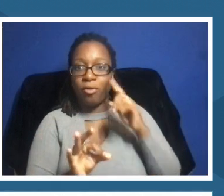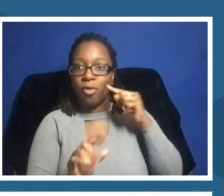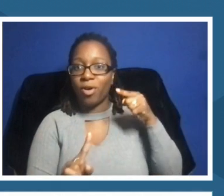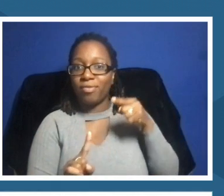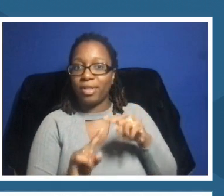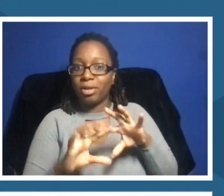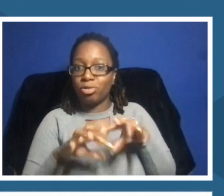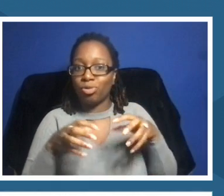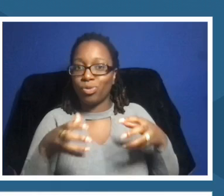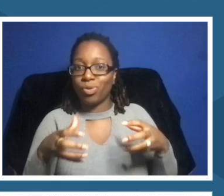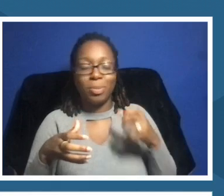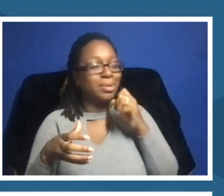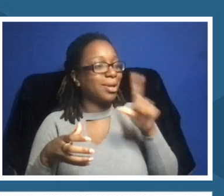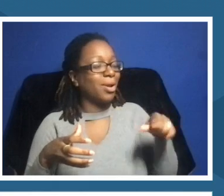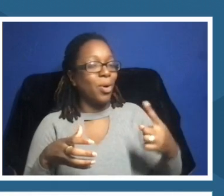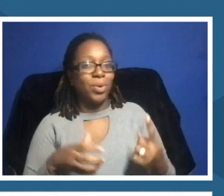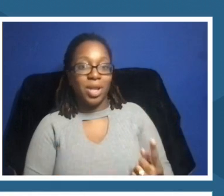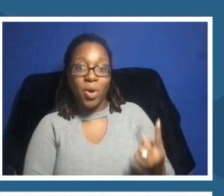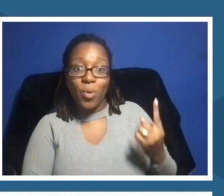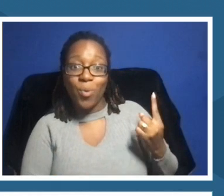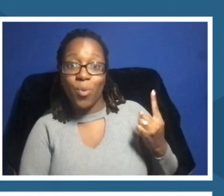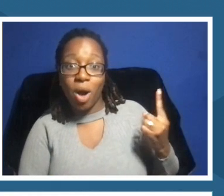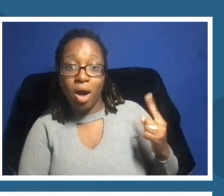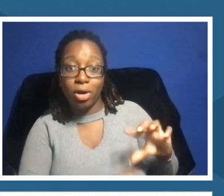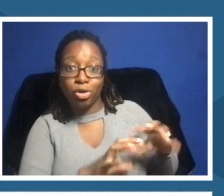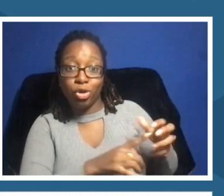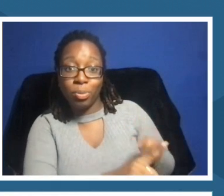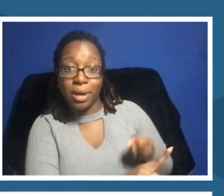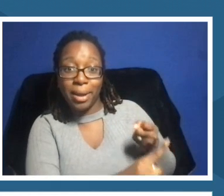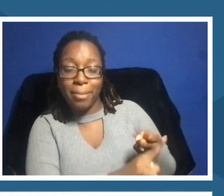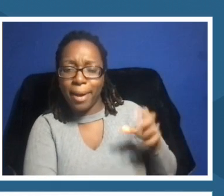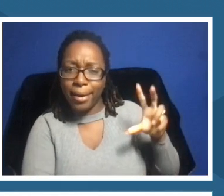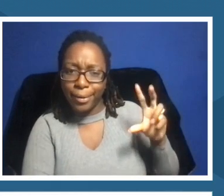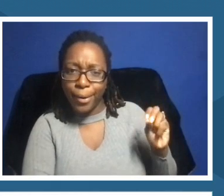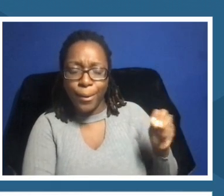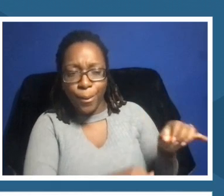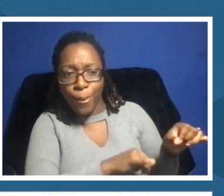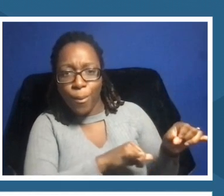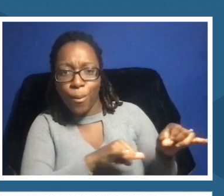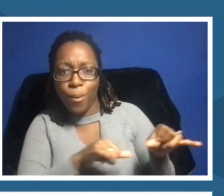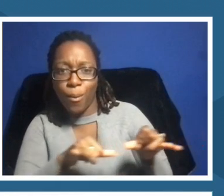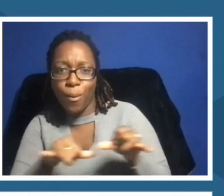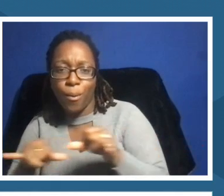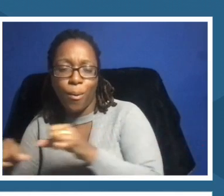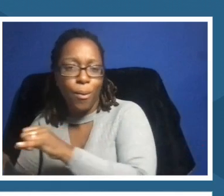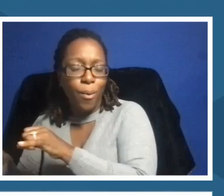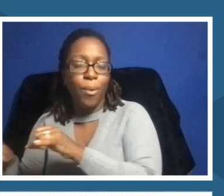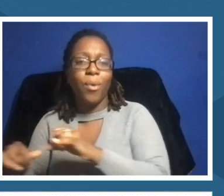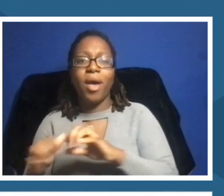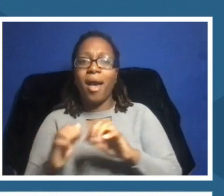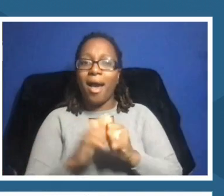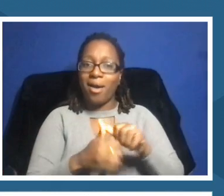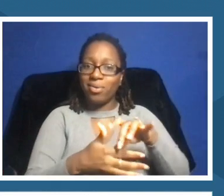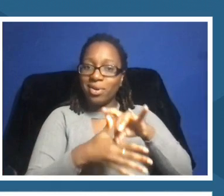stereotype we needed to talk about the historic roots of the mono minority myth the social context in which it was